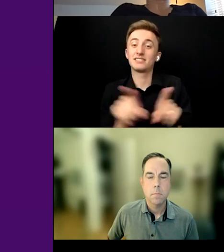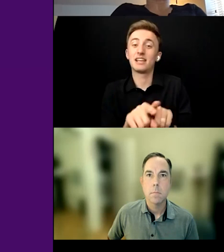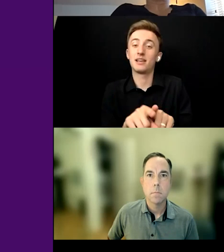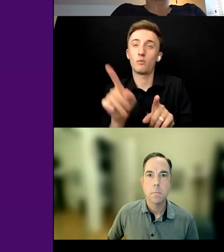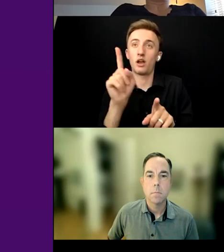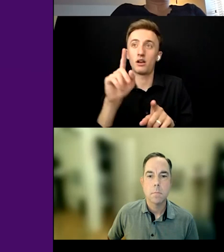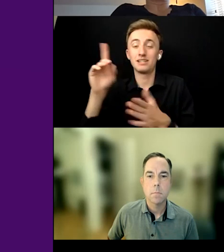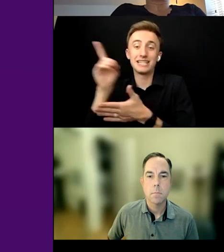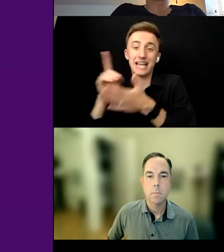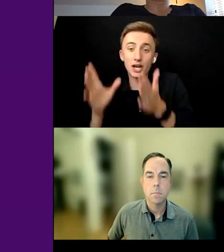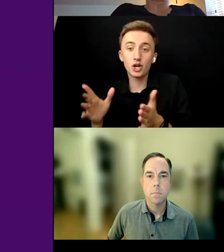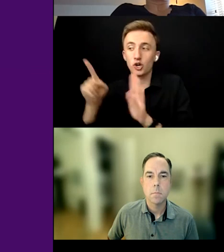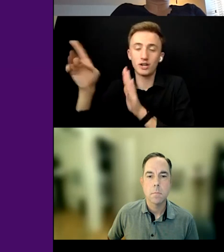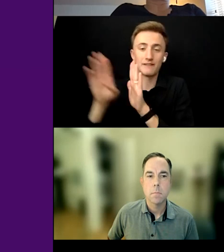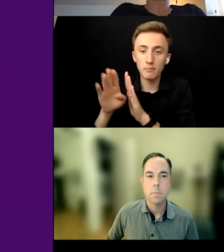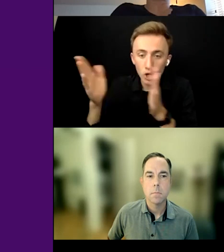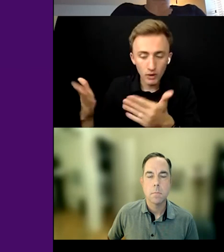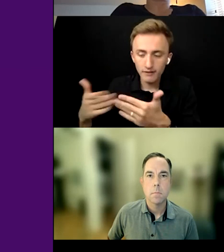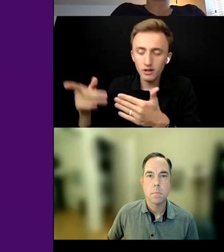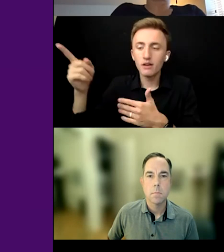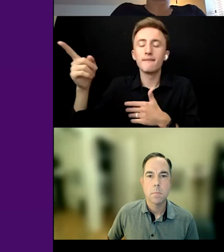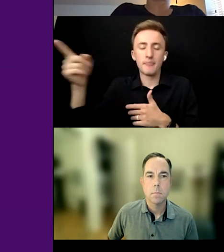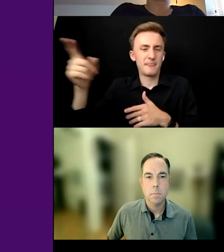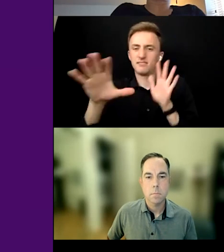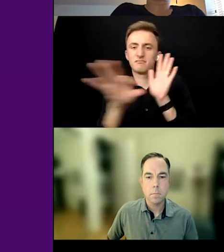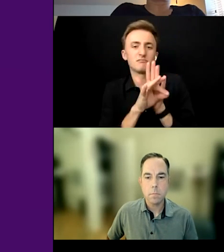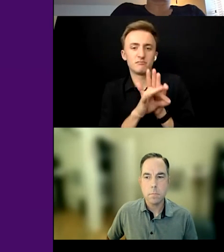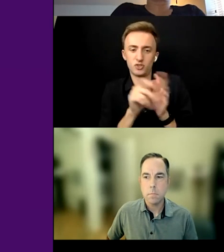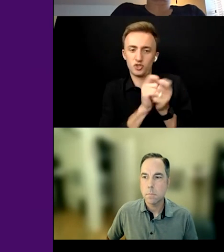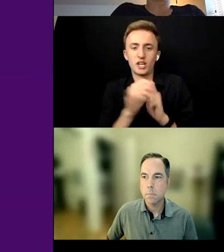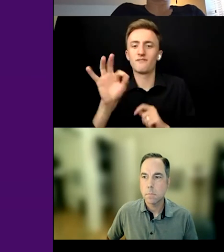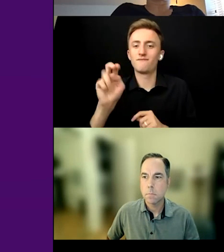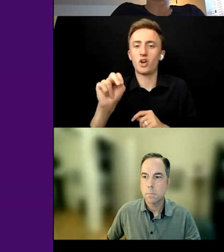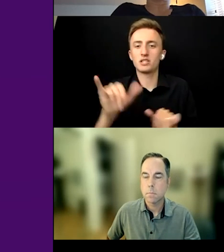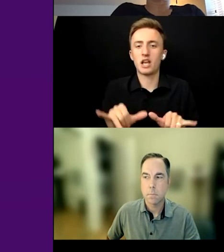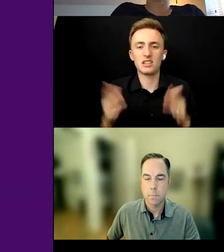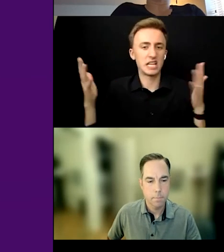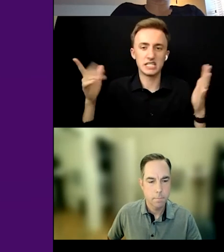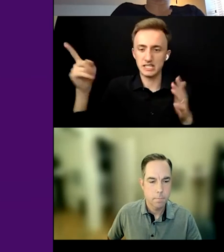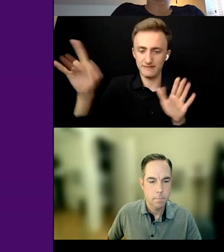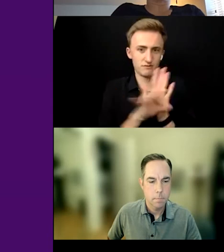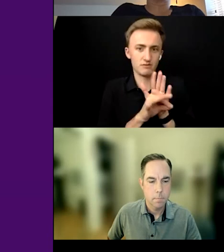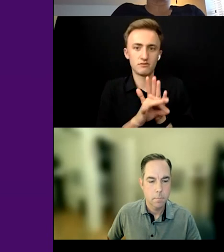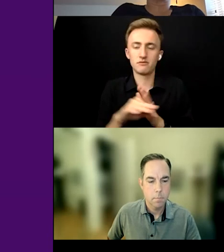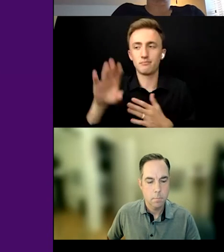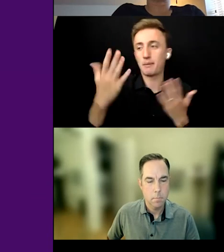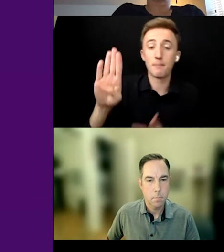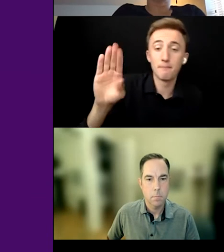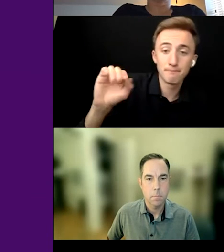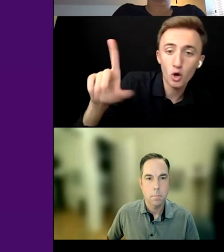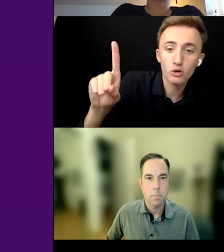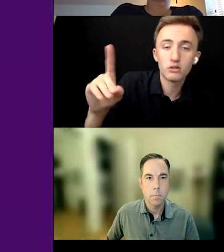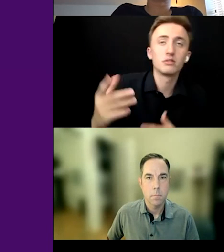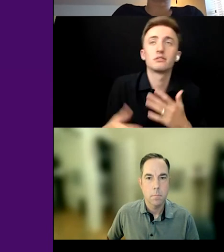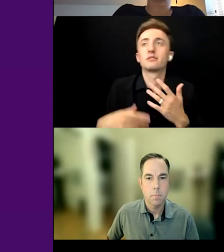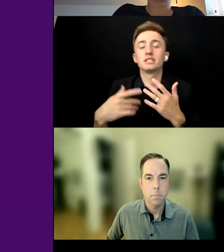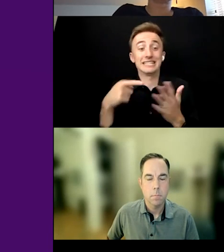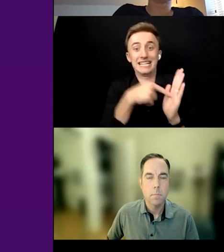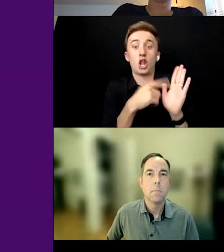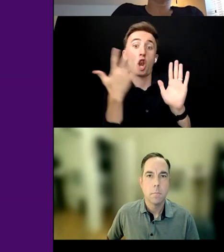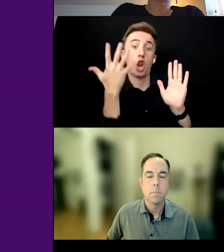developer has changed the font size and boldness and other things to make it look like a heading,